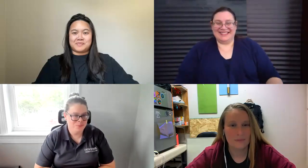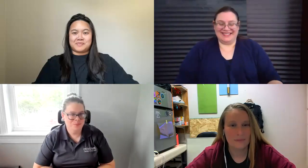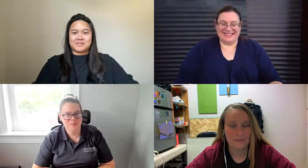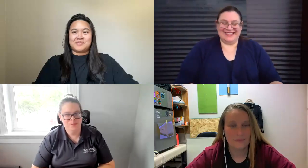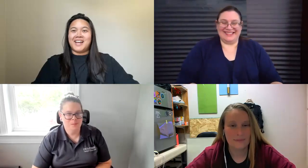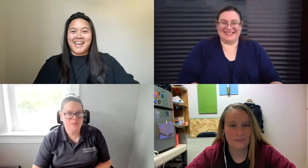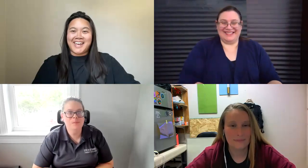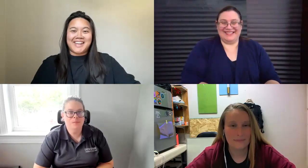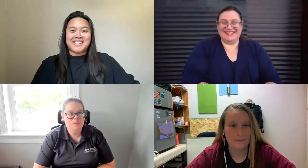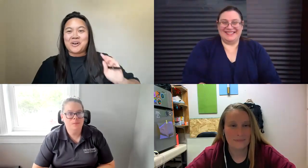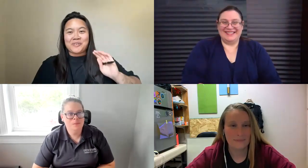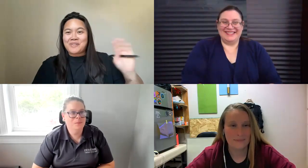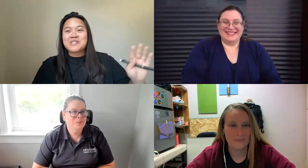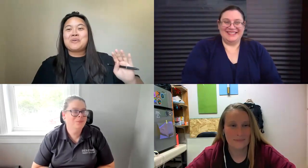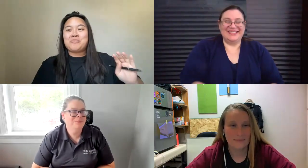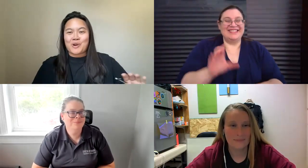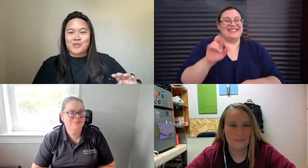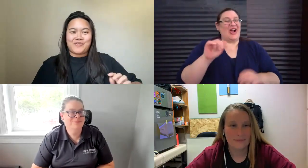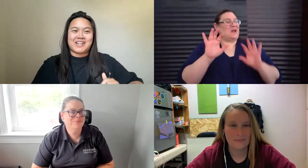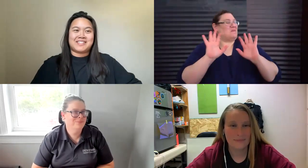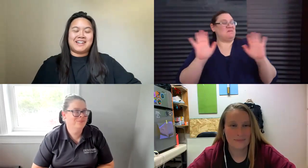No, that was perfect.